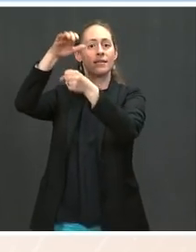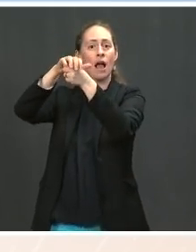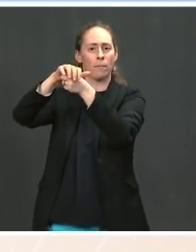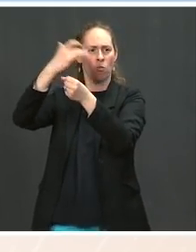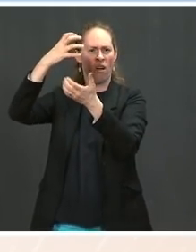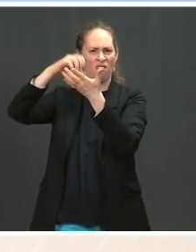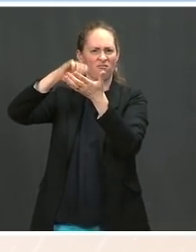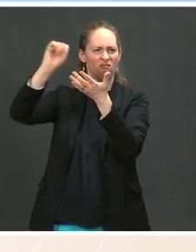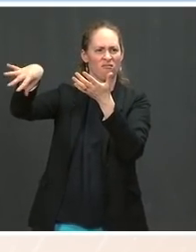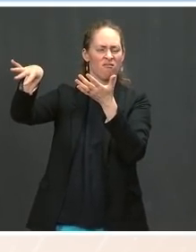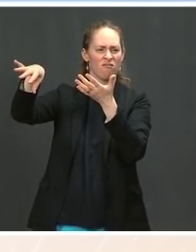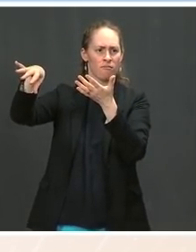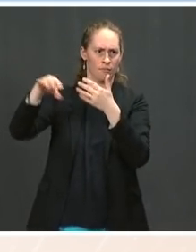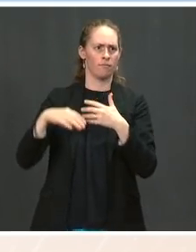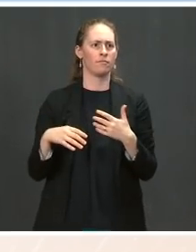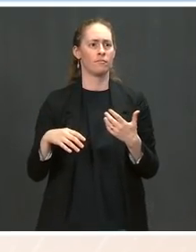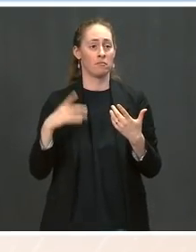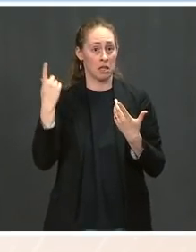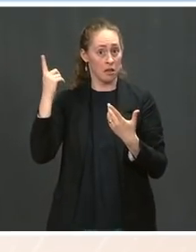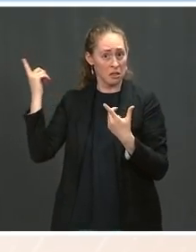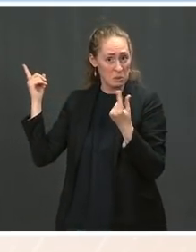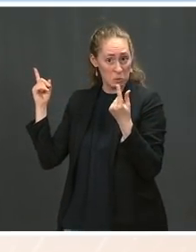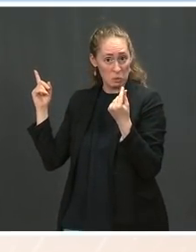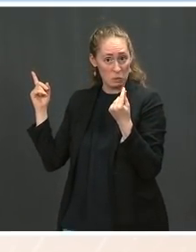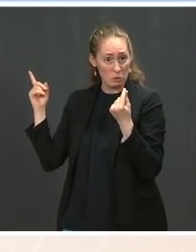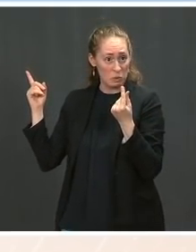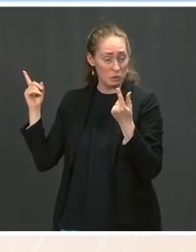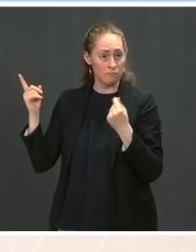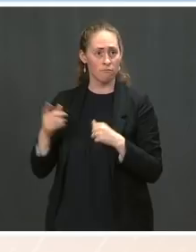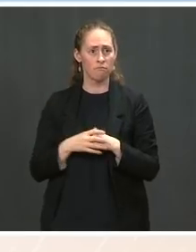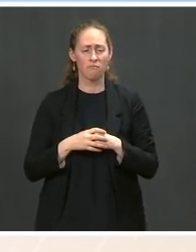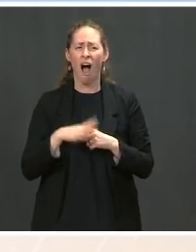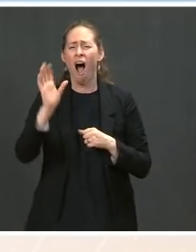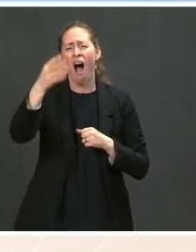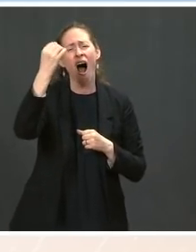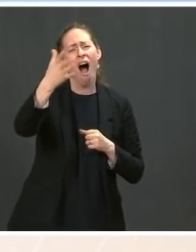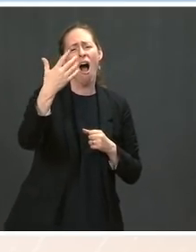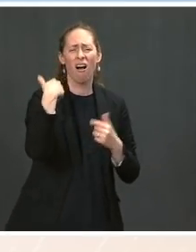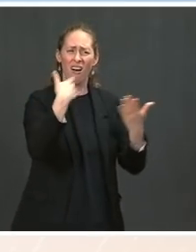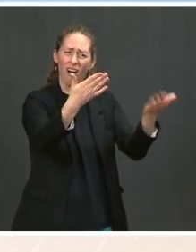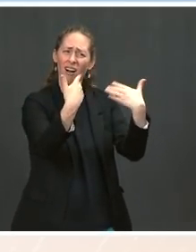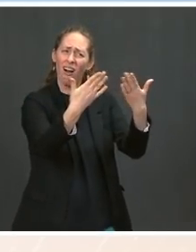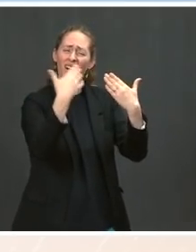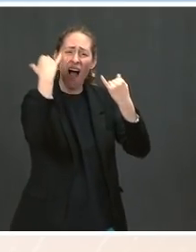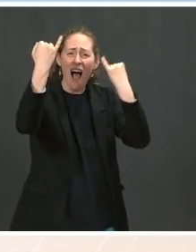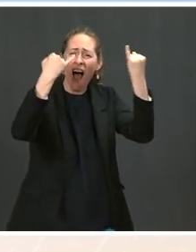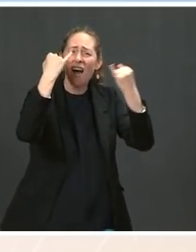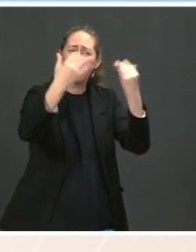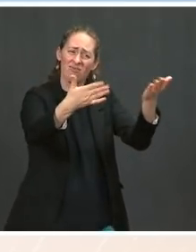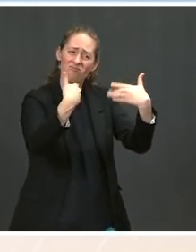Ms. Psaki: Well, I would say, first, we welcome ideas. We welcome proposals from a range of members. And many of them have been quite vocal